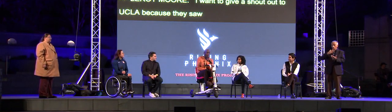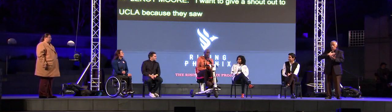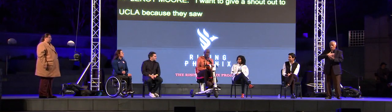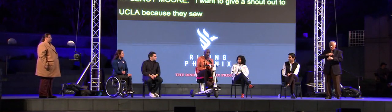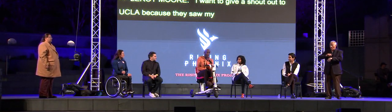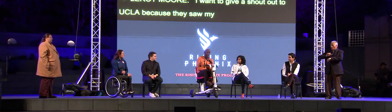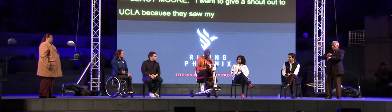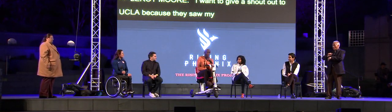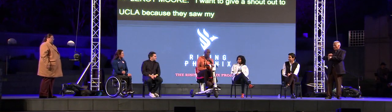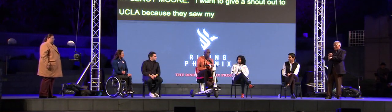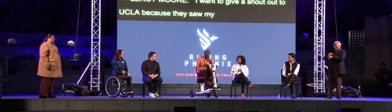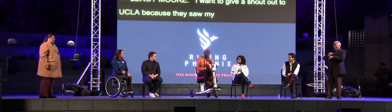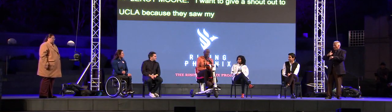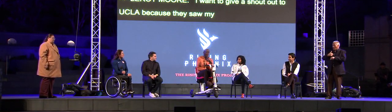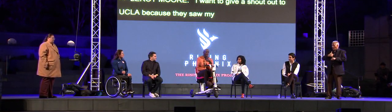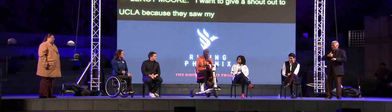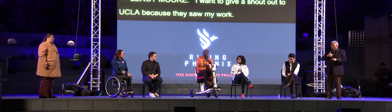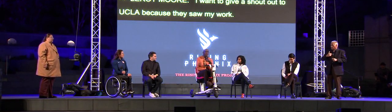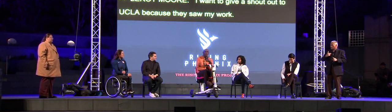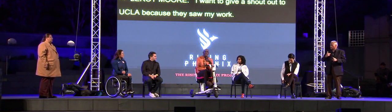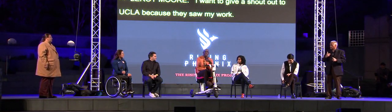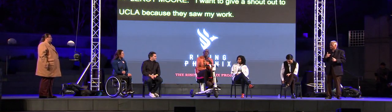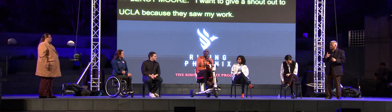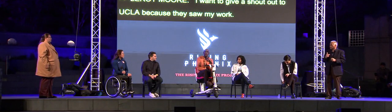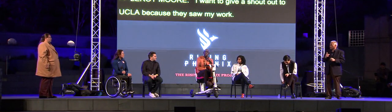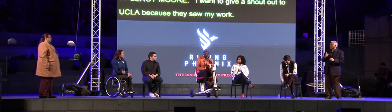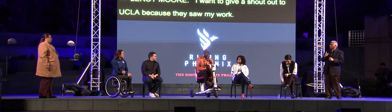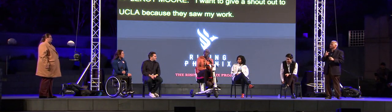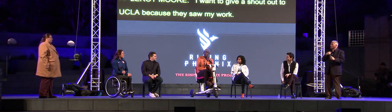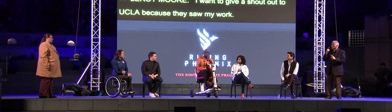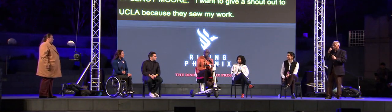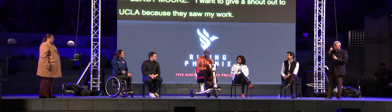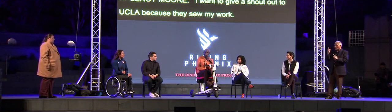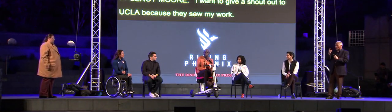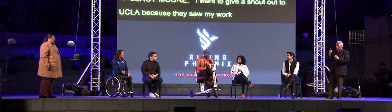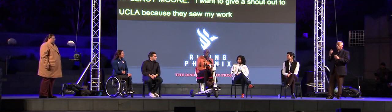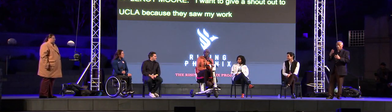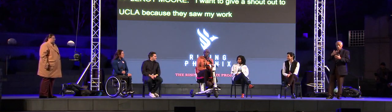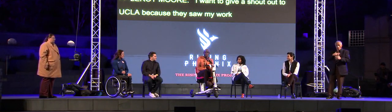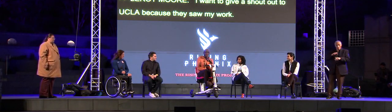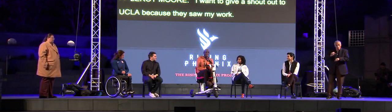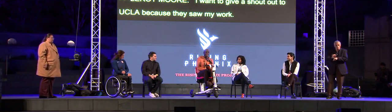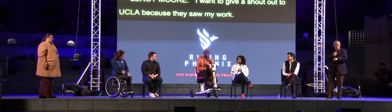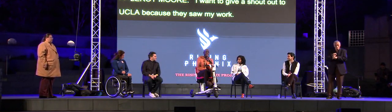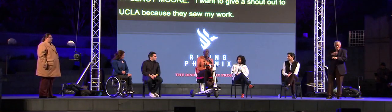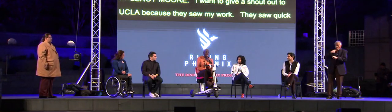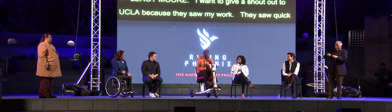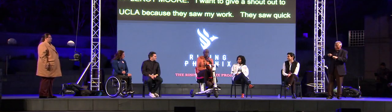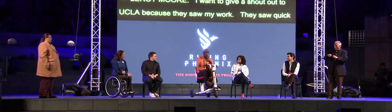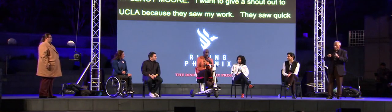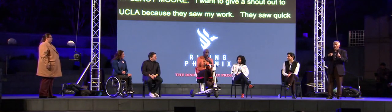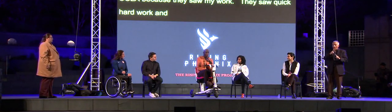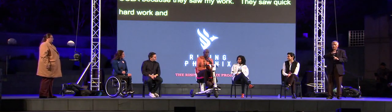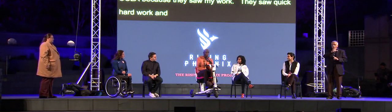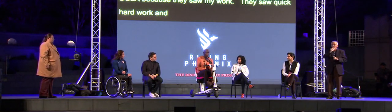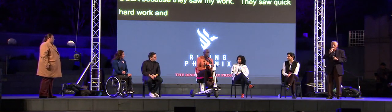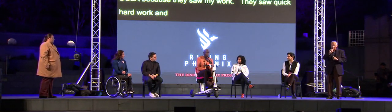and I didn't imply. They saw Krip Hop work, and they said, Leroy,